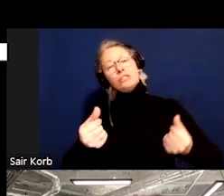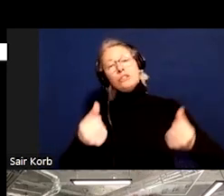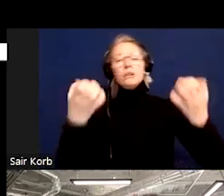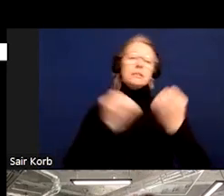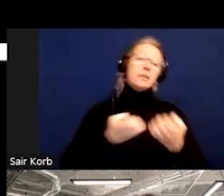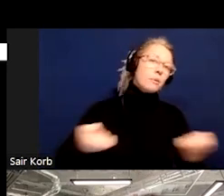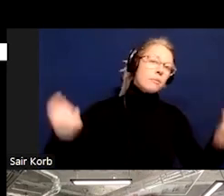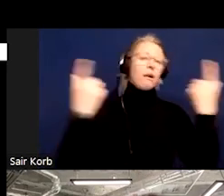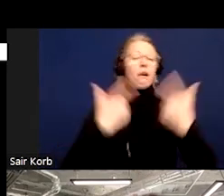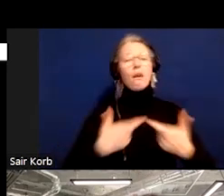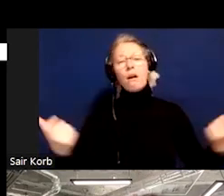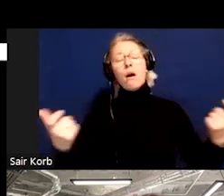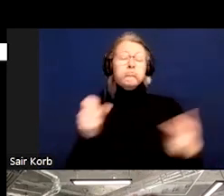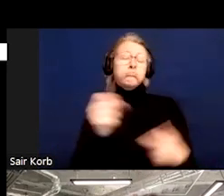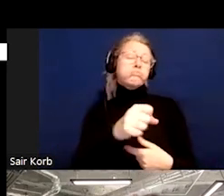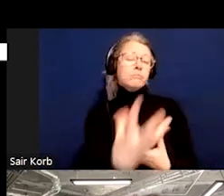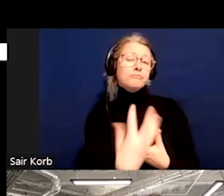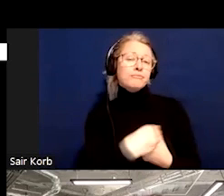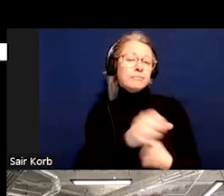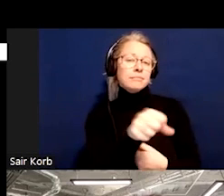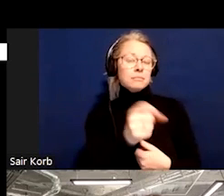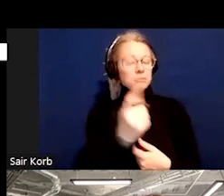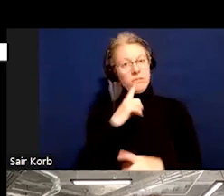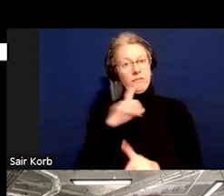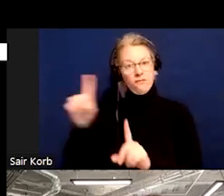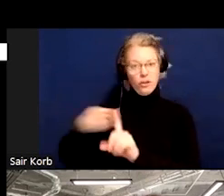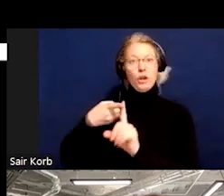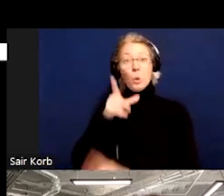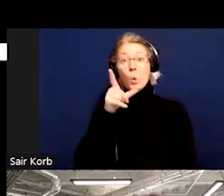things that are also incorporated. But it starts with the people, it starts with the